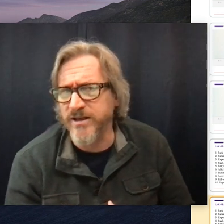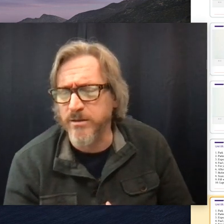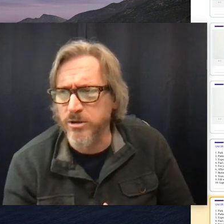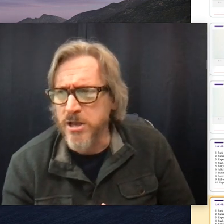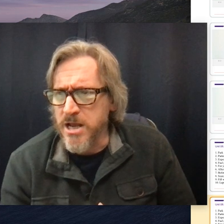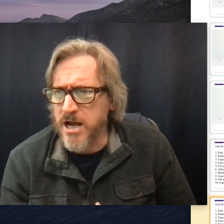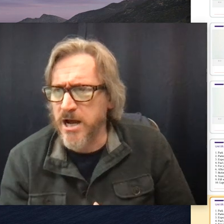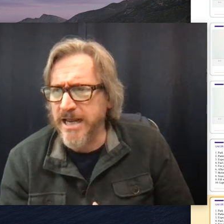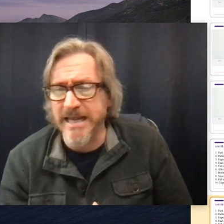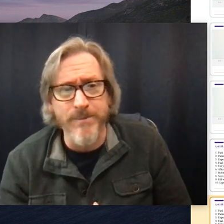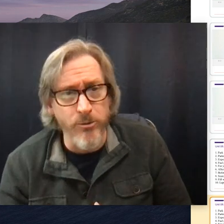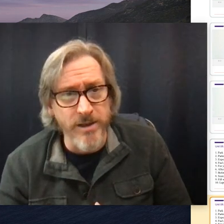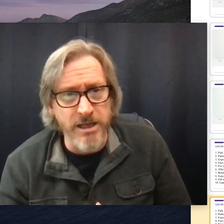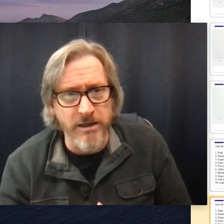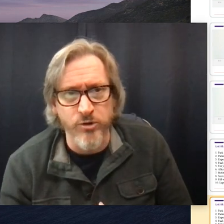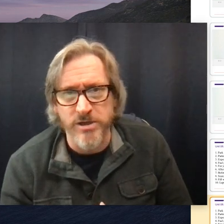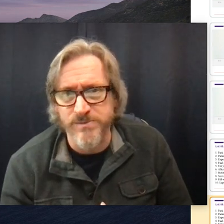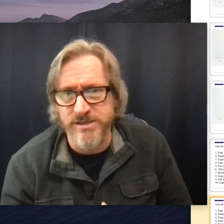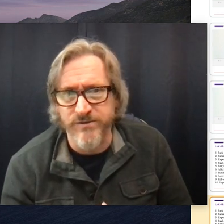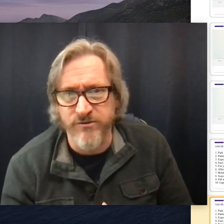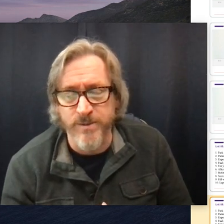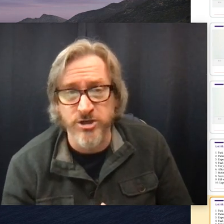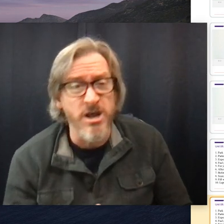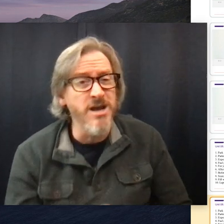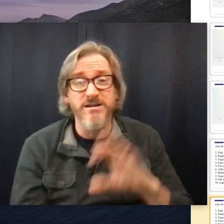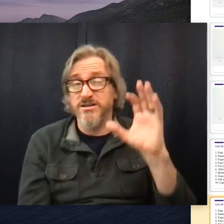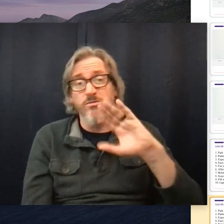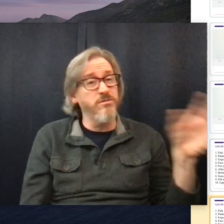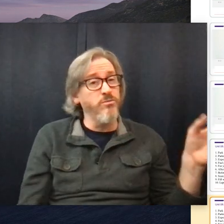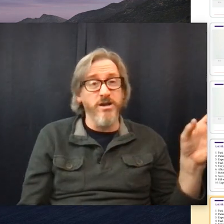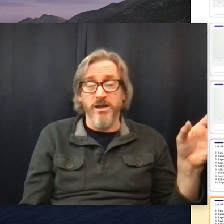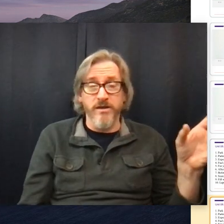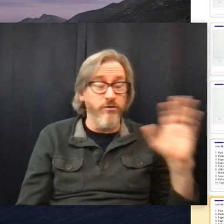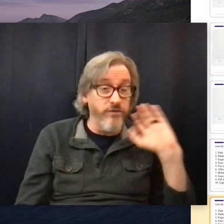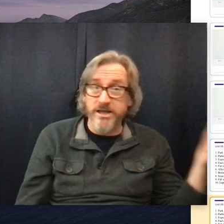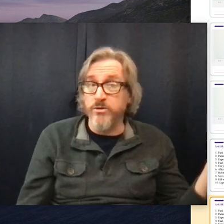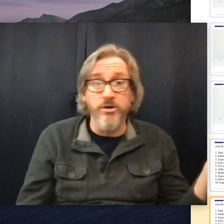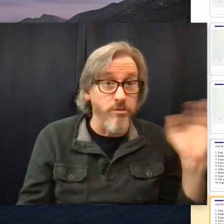available uh email me if you want specific information don't if you feel like you need